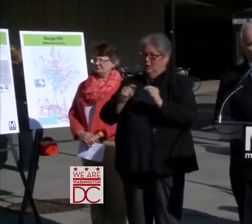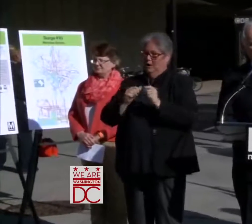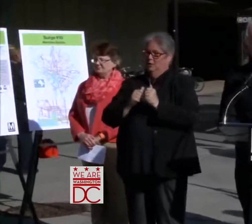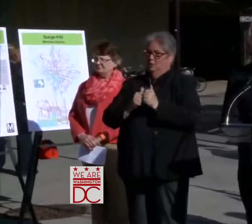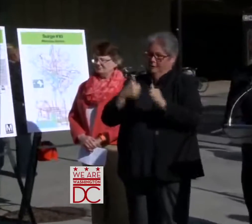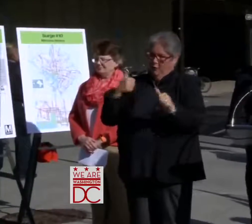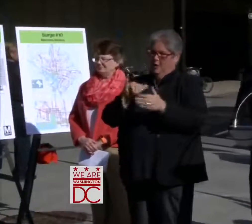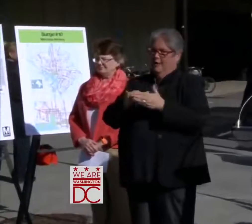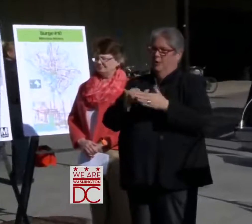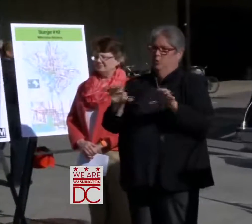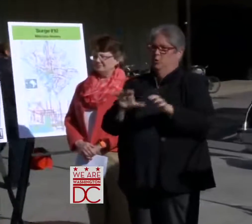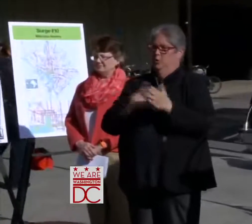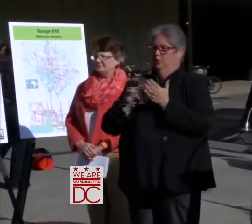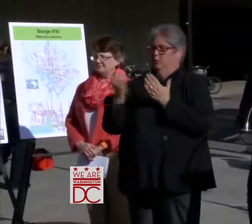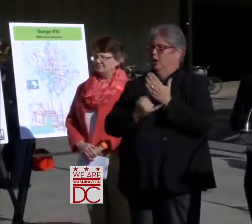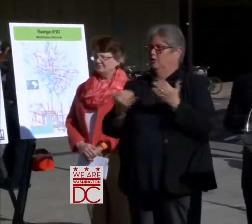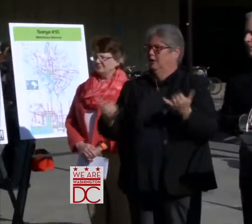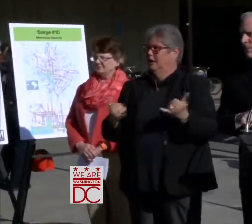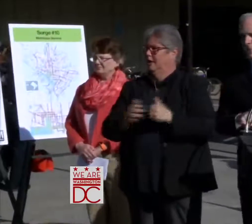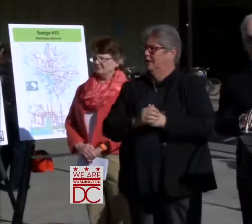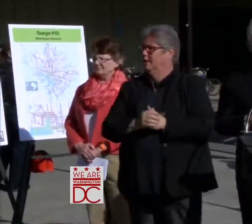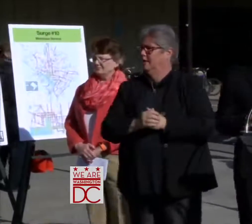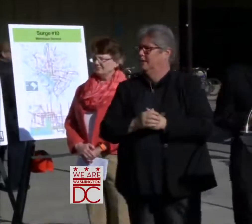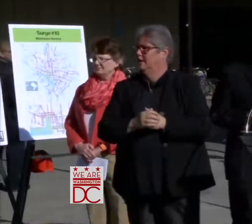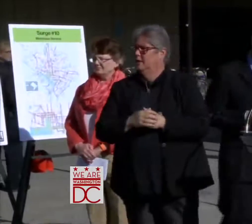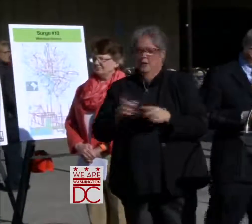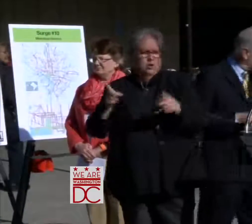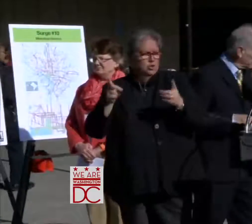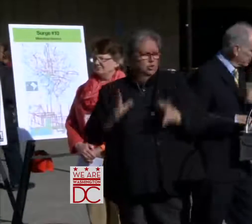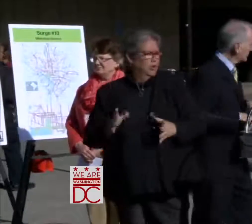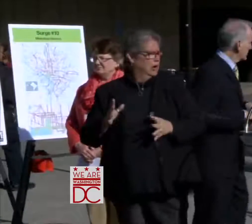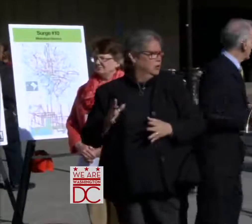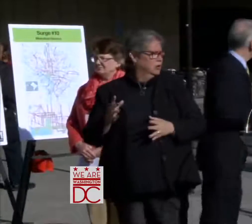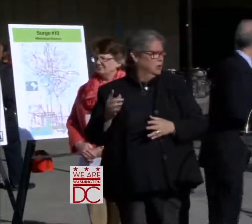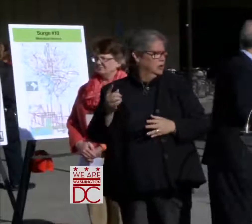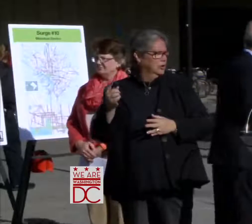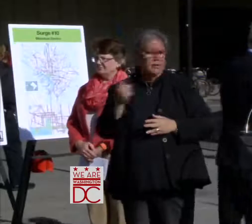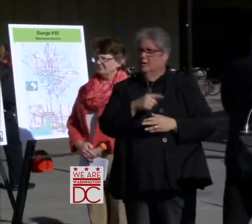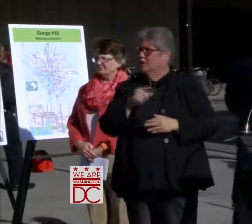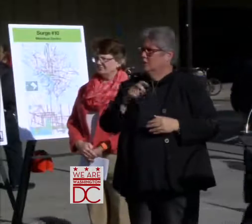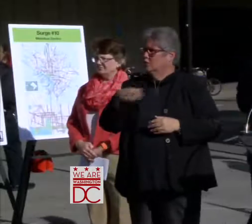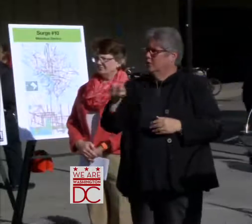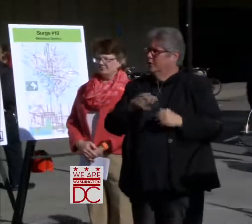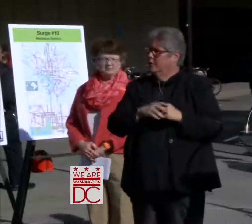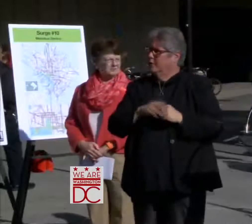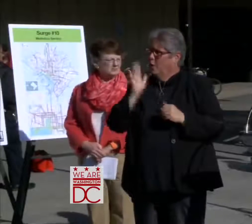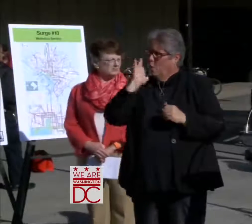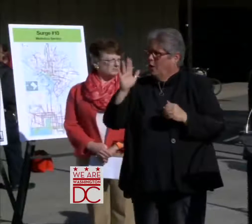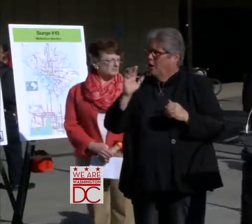THAT'S WHY WE ARE DOING THIS PROJECT. THANK YOU SO MUCH. IT IS DIFFICULT TO GET OUT OF THIS PARKING LOT.